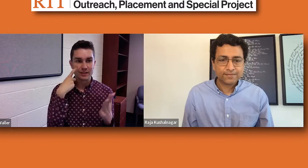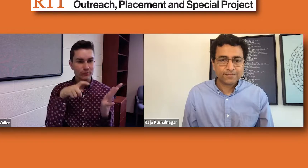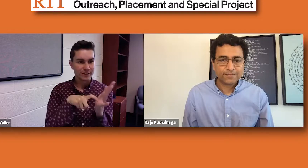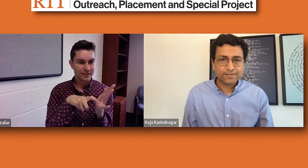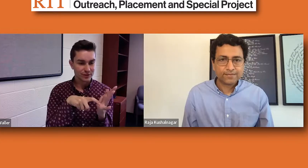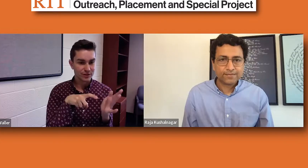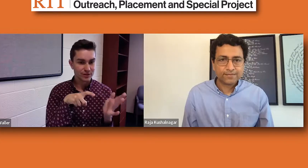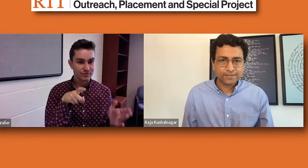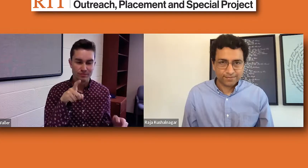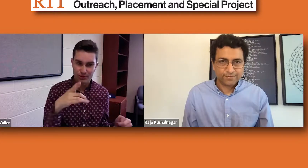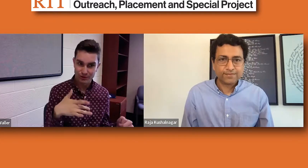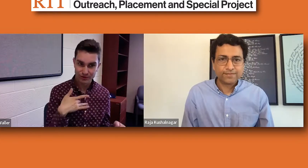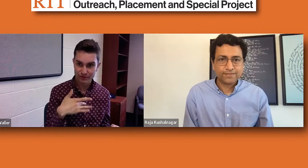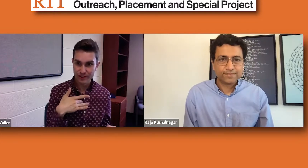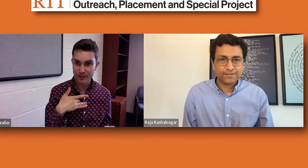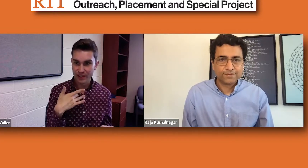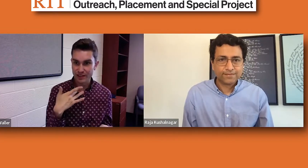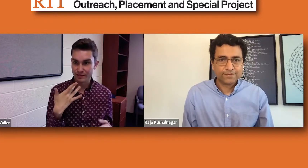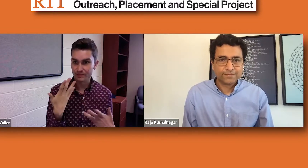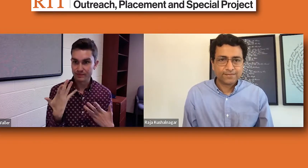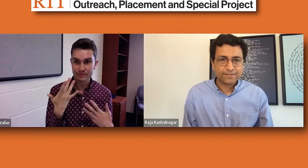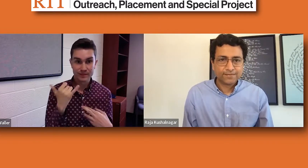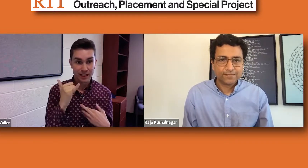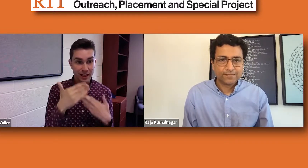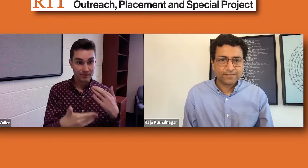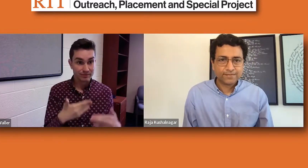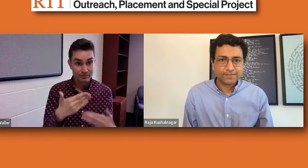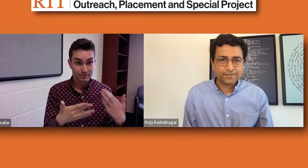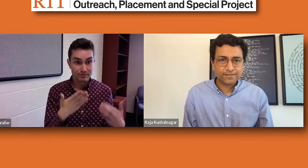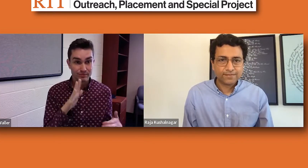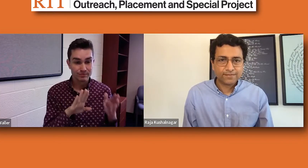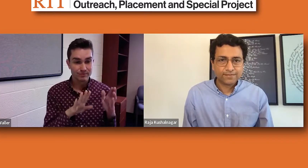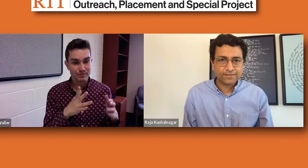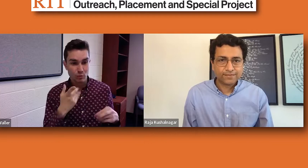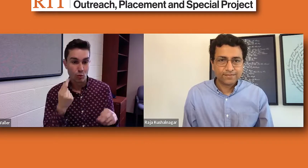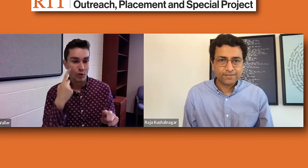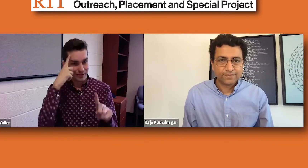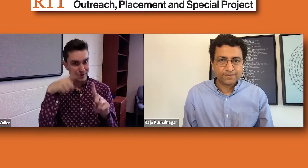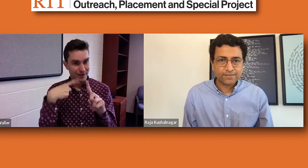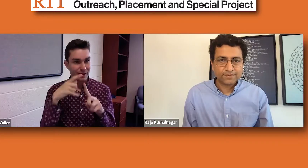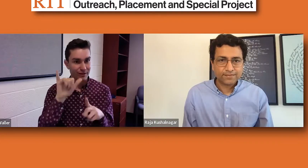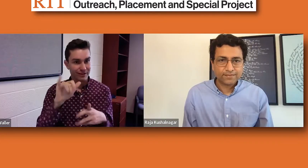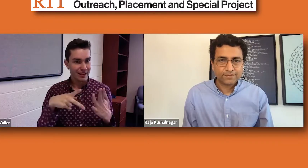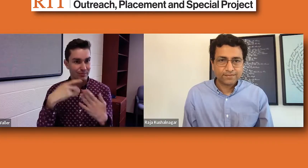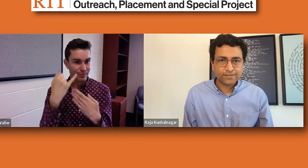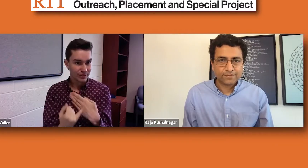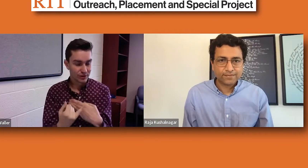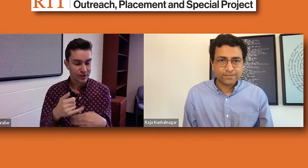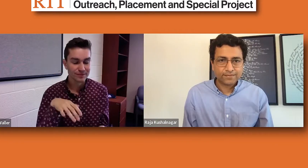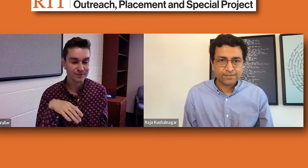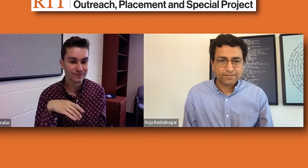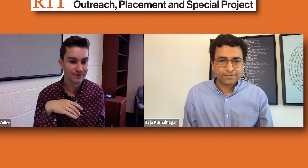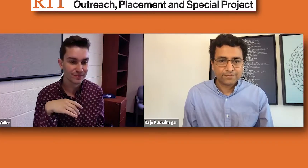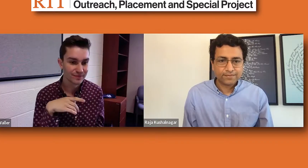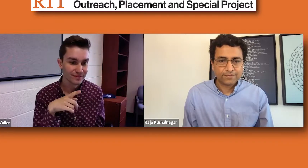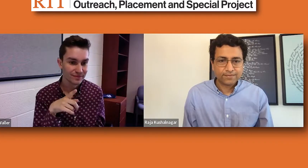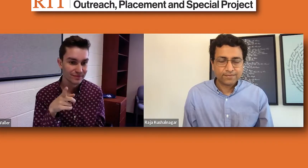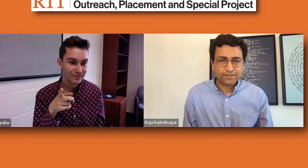And I wanted to ask about sign recognition. How is that going and what do you think about that project? I know. I know.